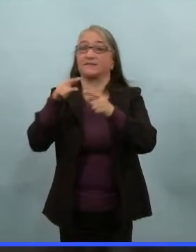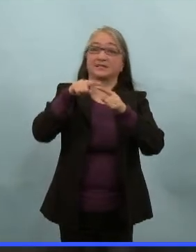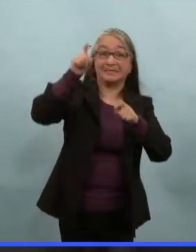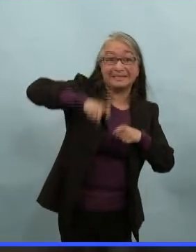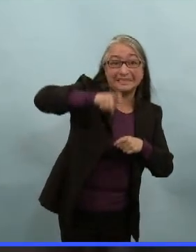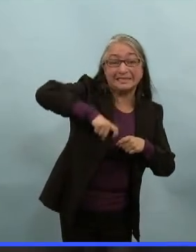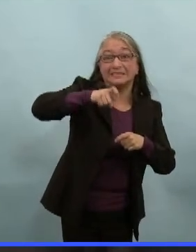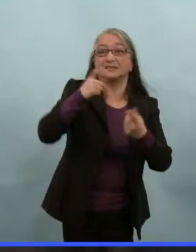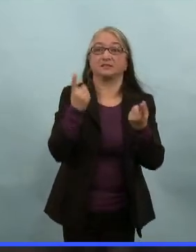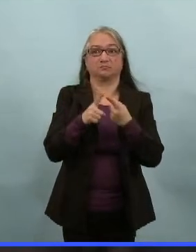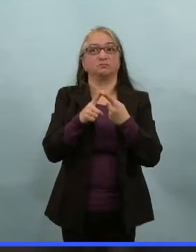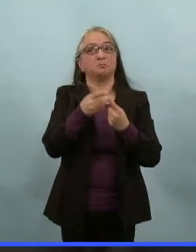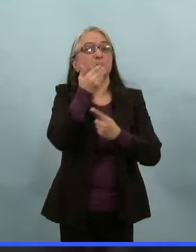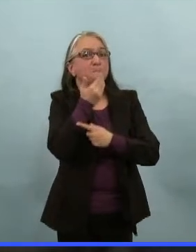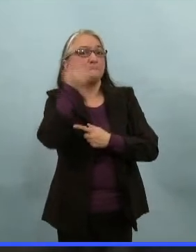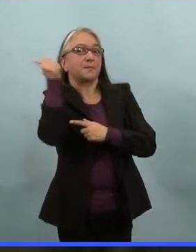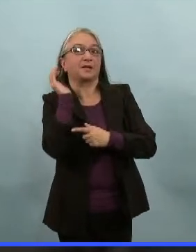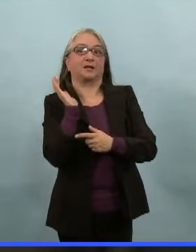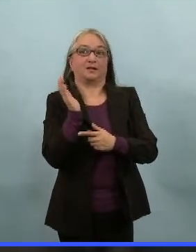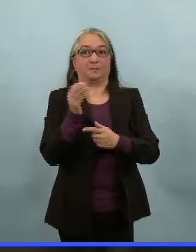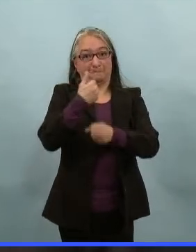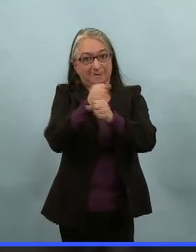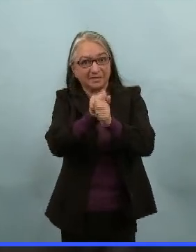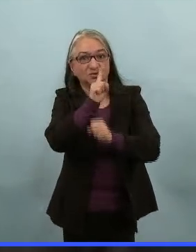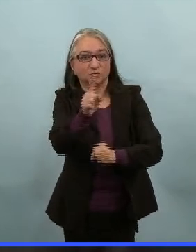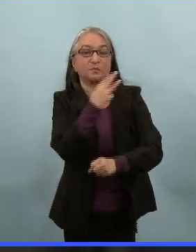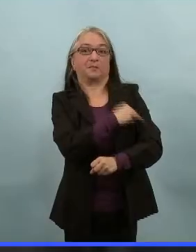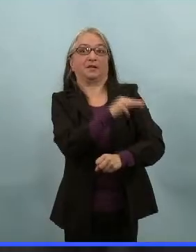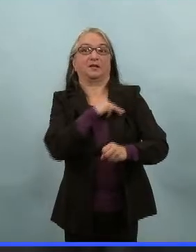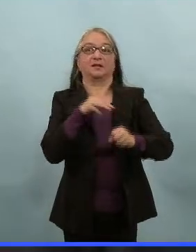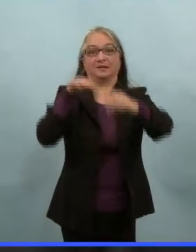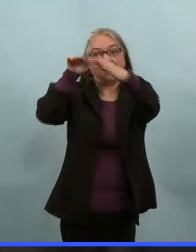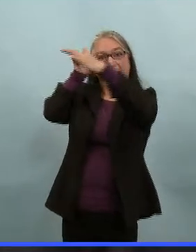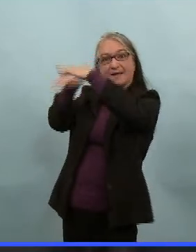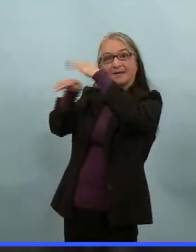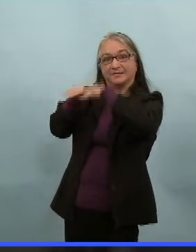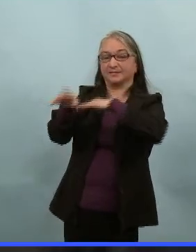to make sure manitobans are able to access testing we have treatments as well that we've incorporated